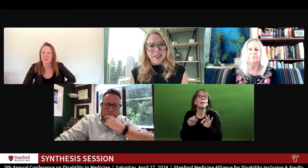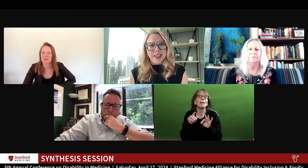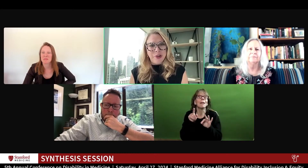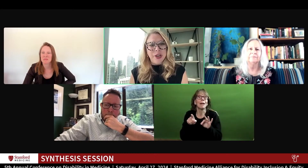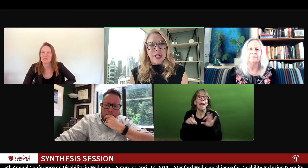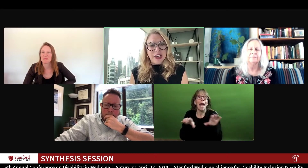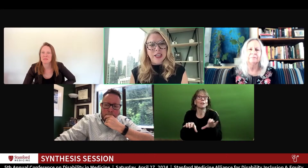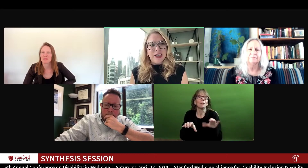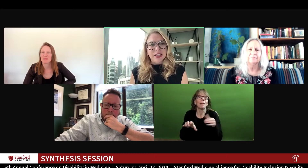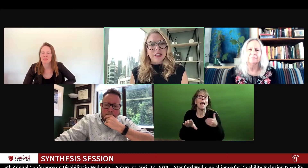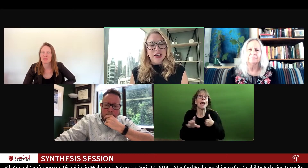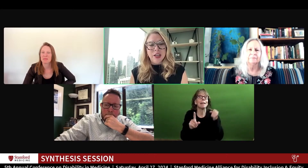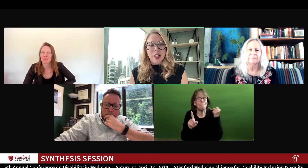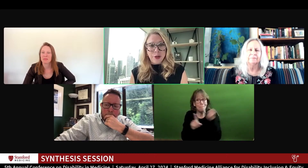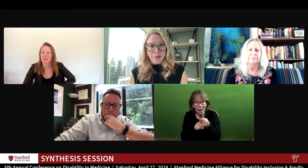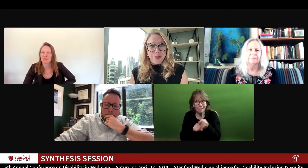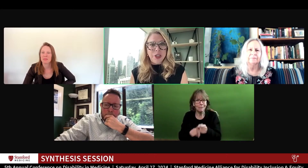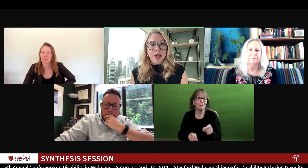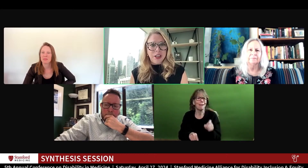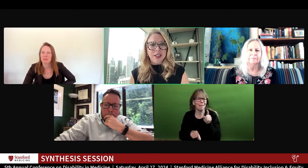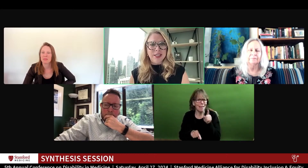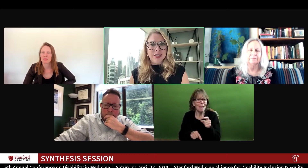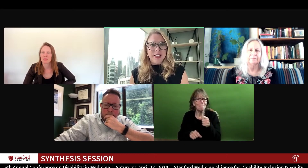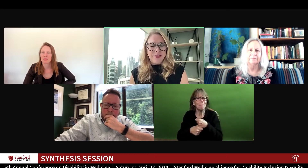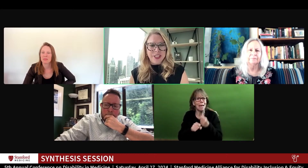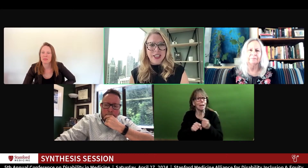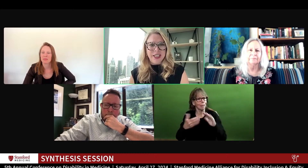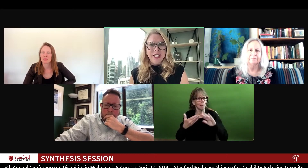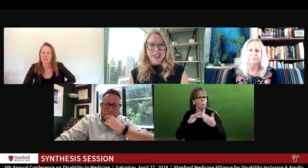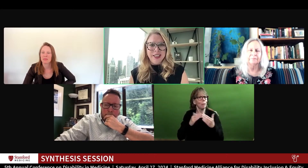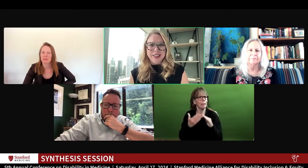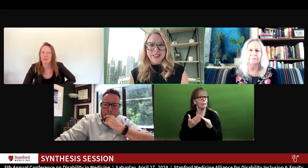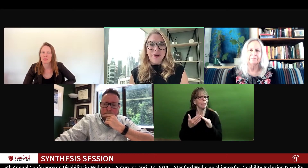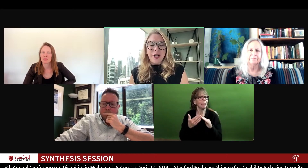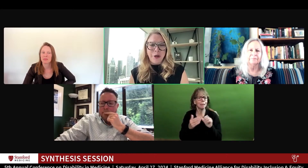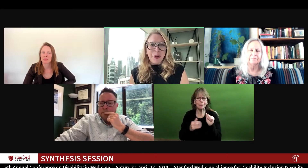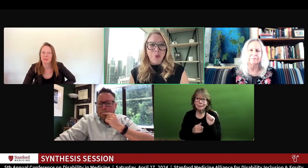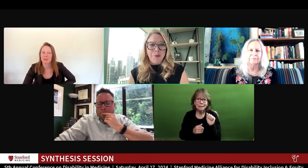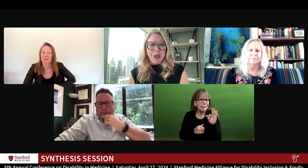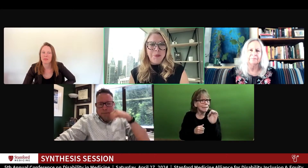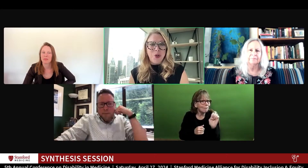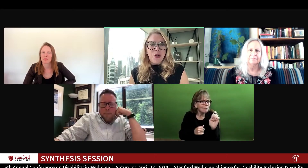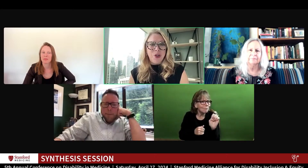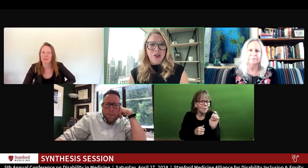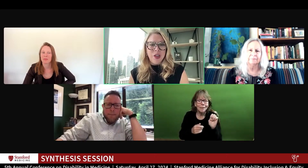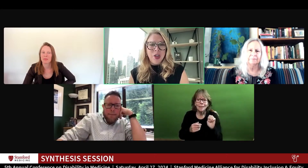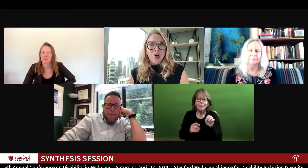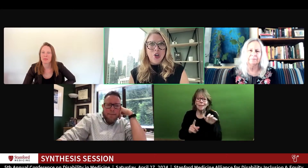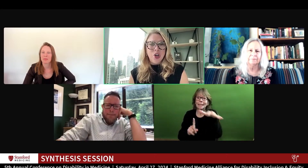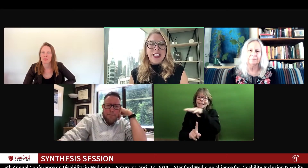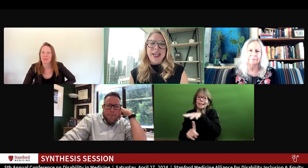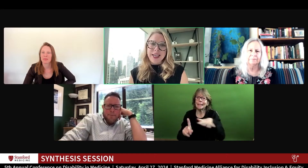Because they created this community, this safety, this environment where people could